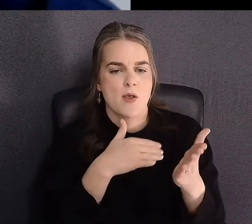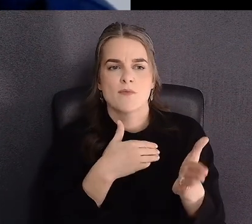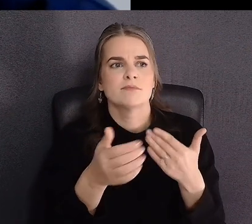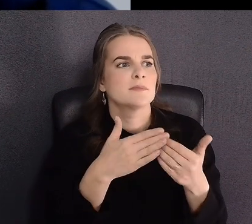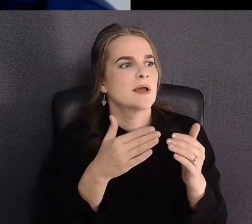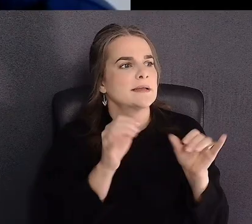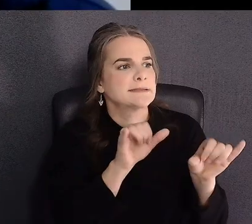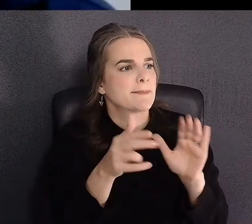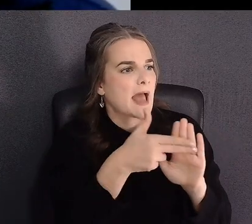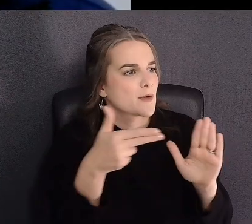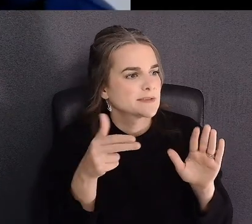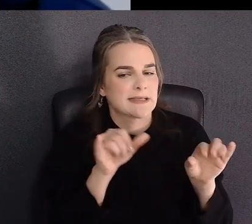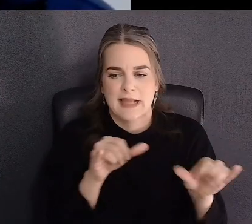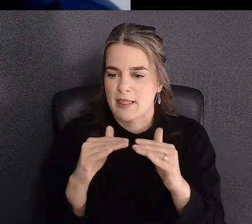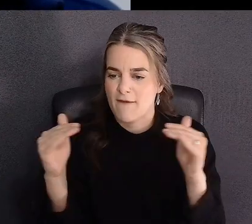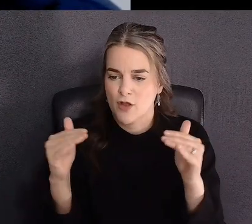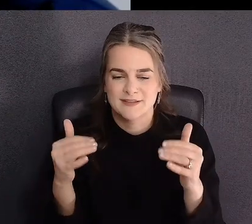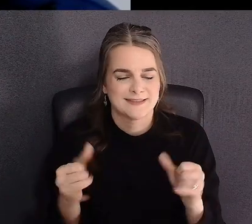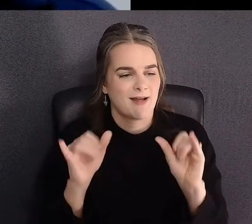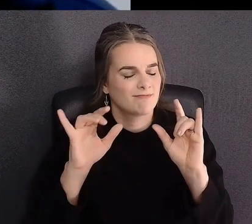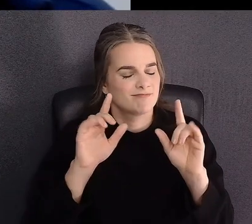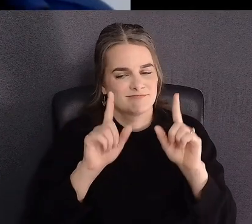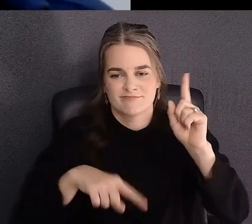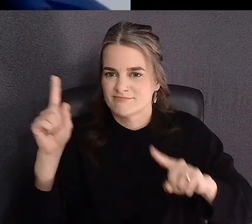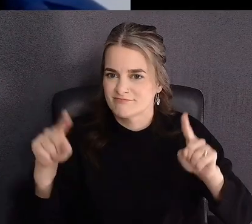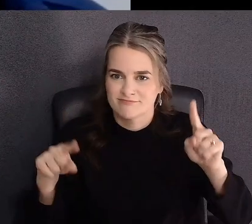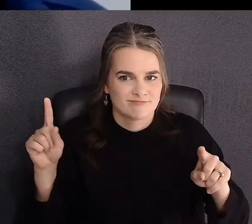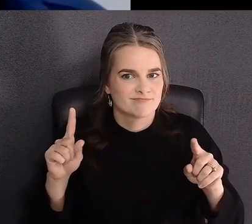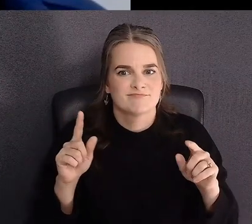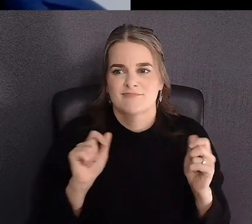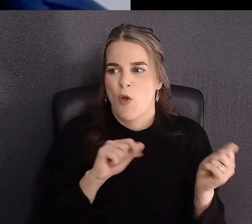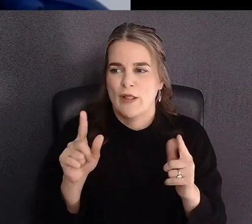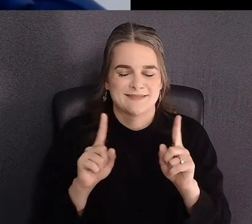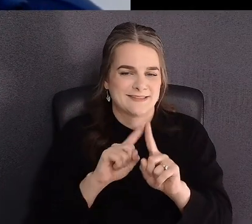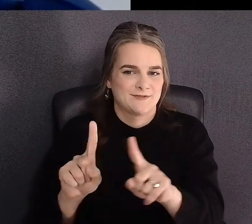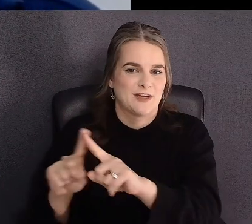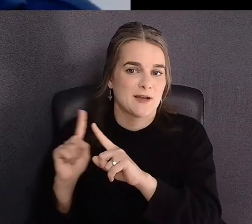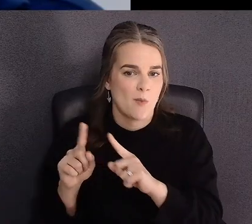you always present a little bit different. So we're tweaking things left and right and just trying to be creative.